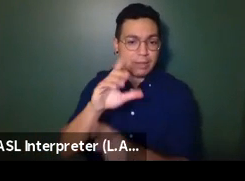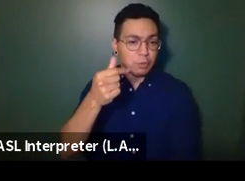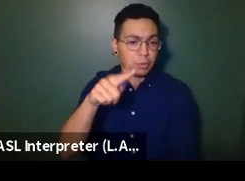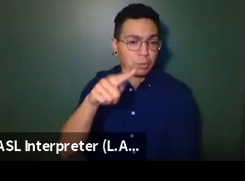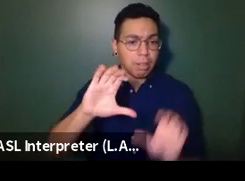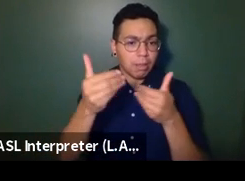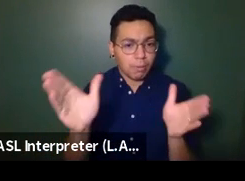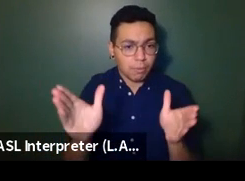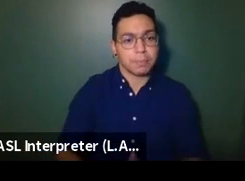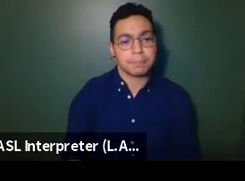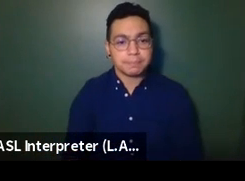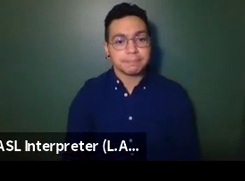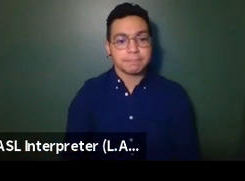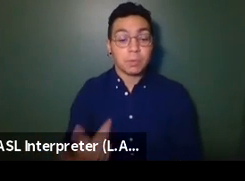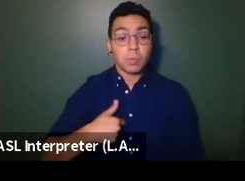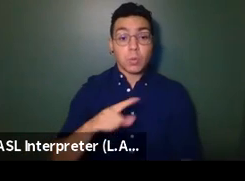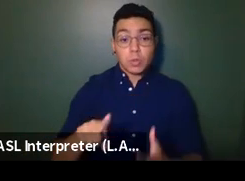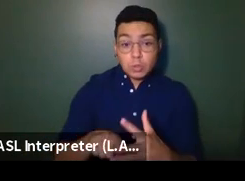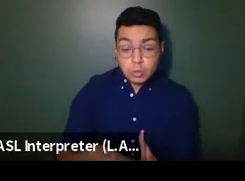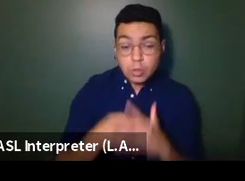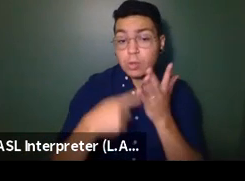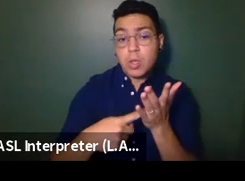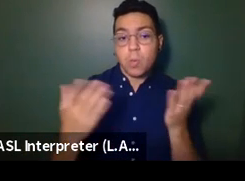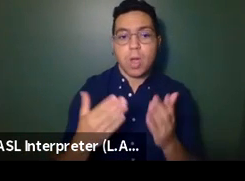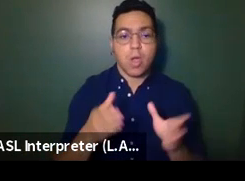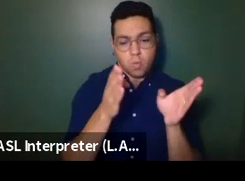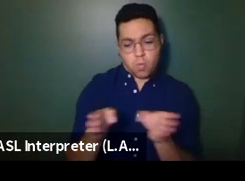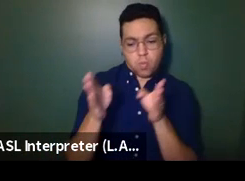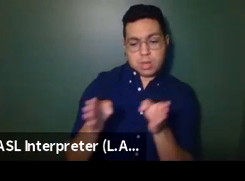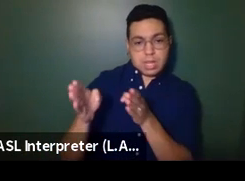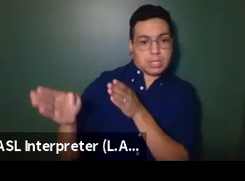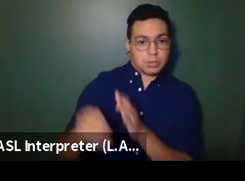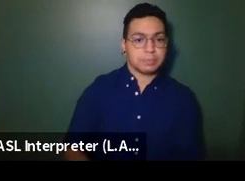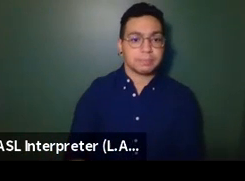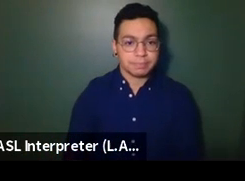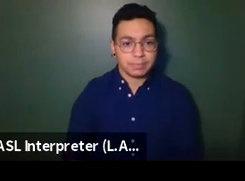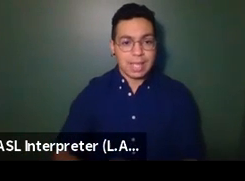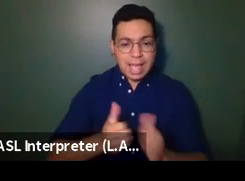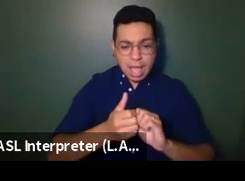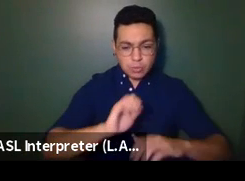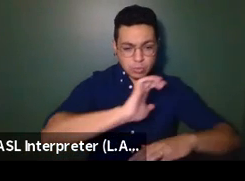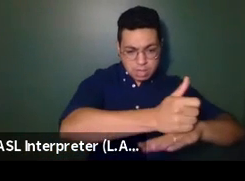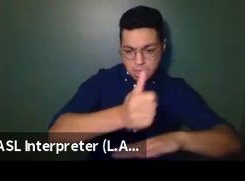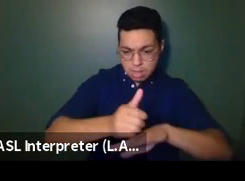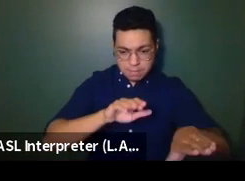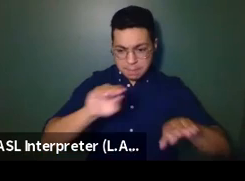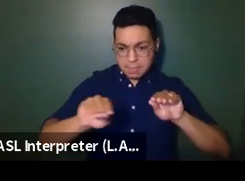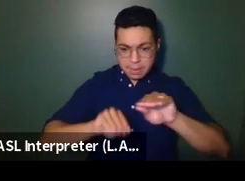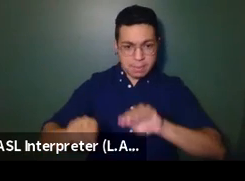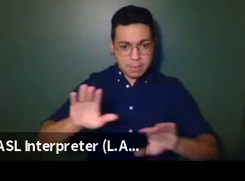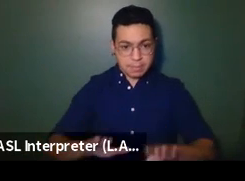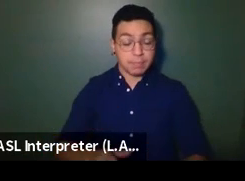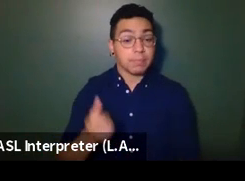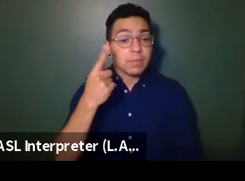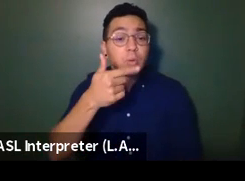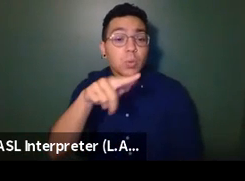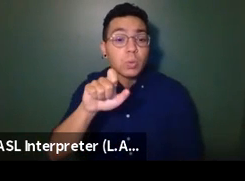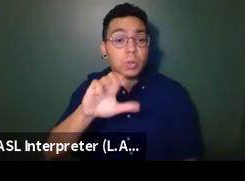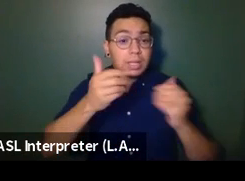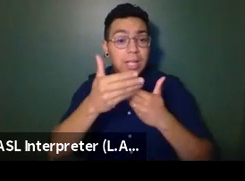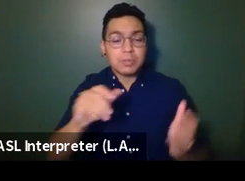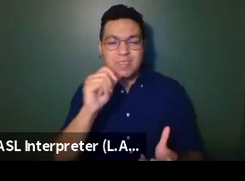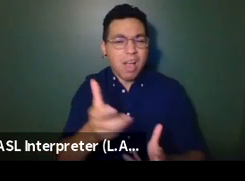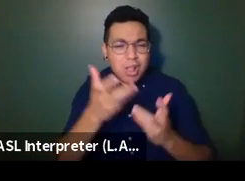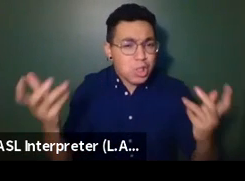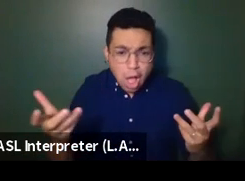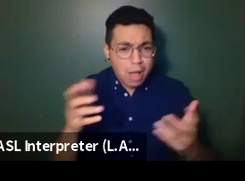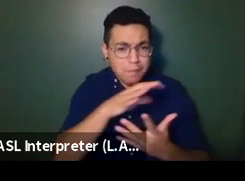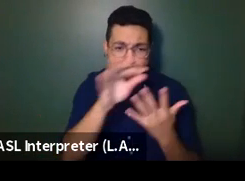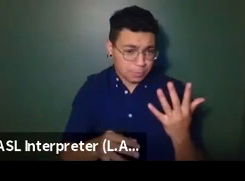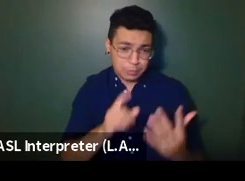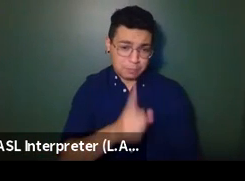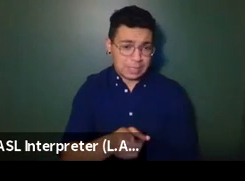Katherine Livick - ESD 112: And we're going to start talking about organization and layout. Now with Google Classroom, there aren't a lot of layout options, necessarily.